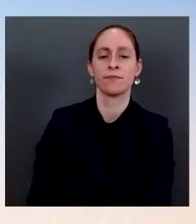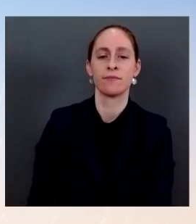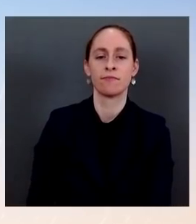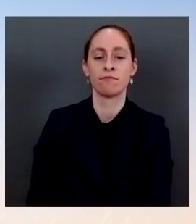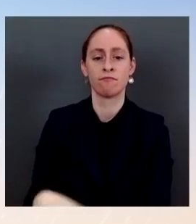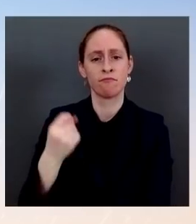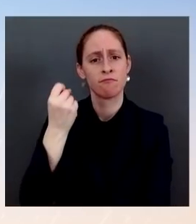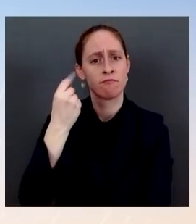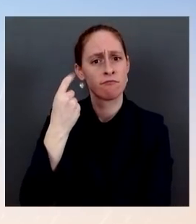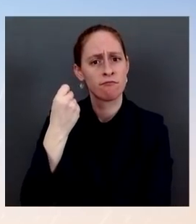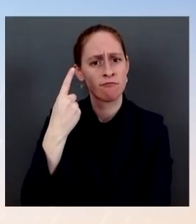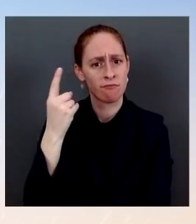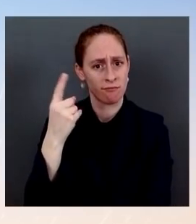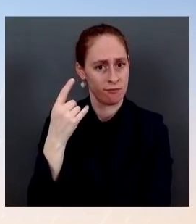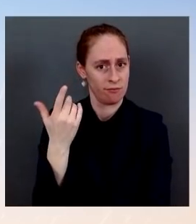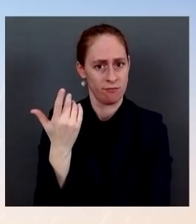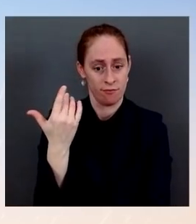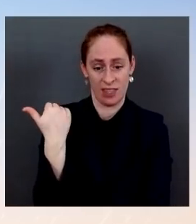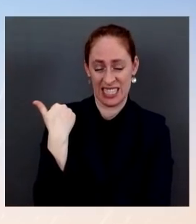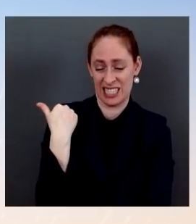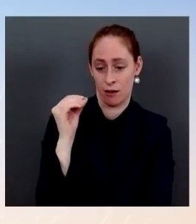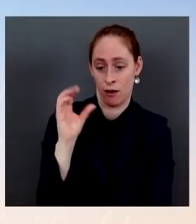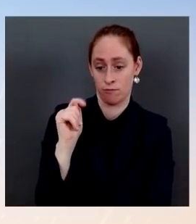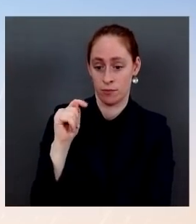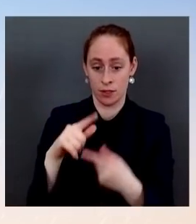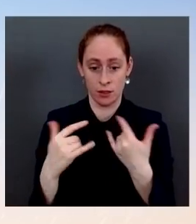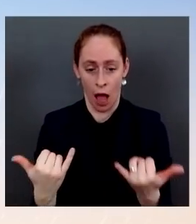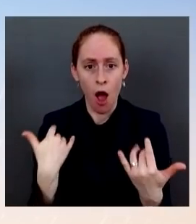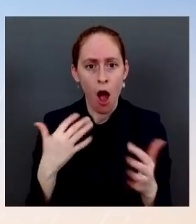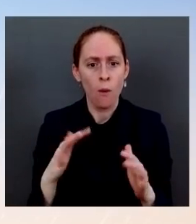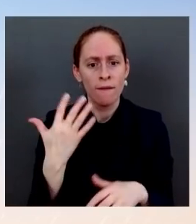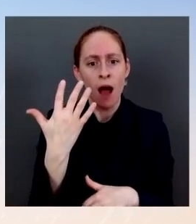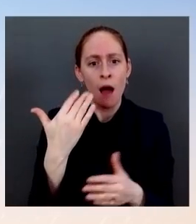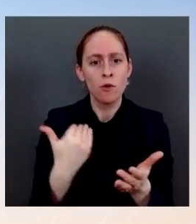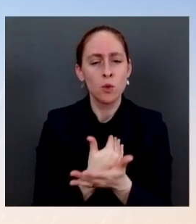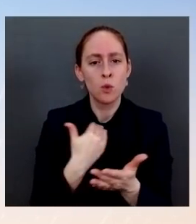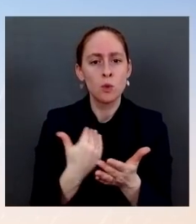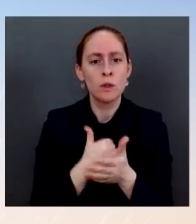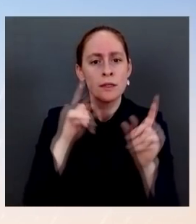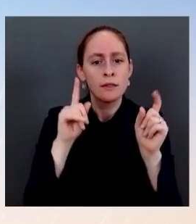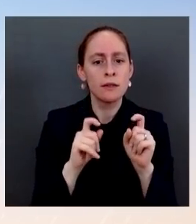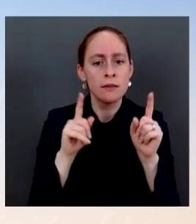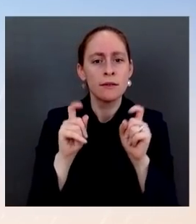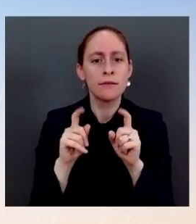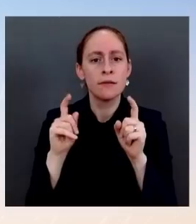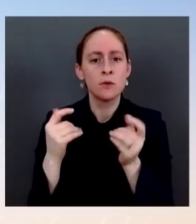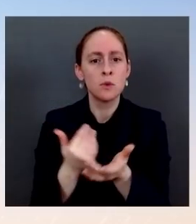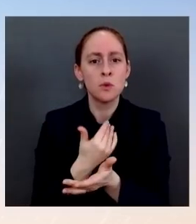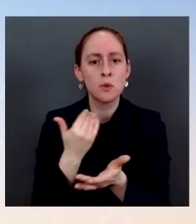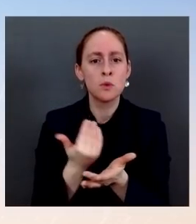has also meant that there's additional capacity out there and different kinds of tests we can order from. Go ahead. The Press: Jen, just to follow up on that --